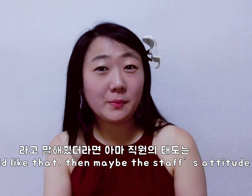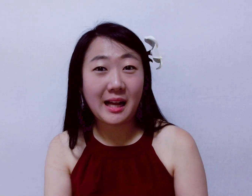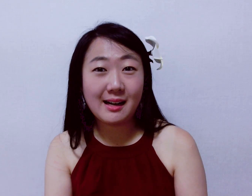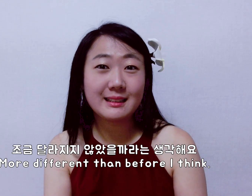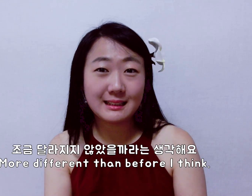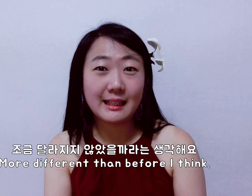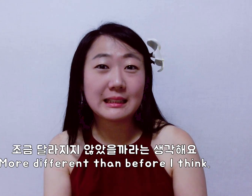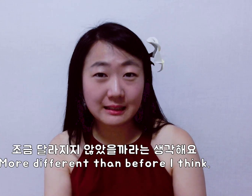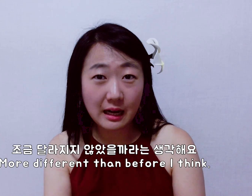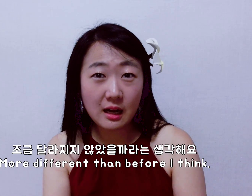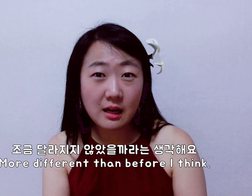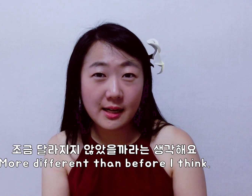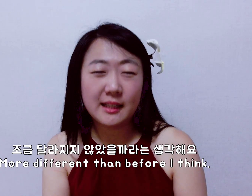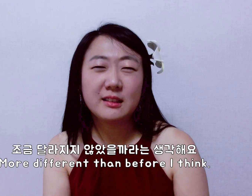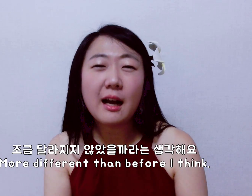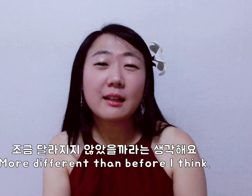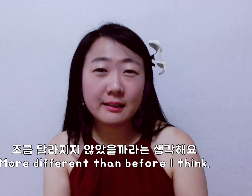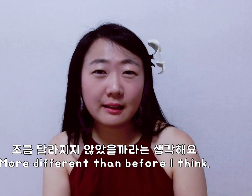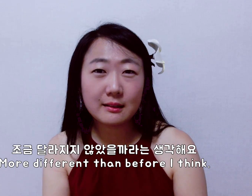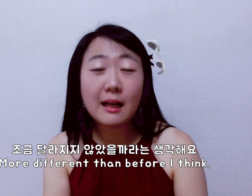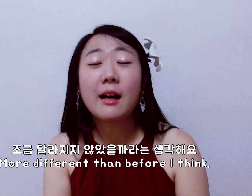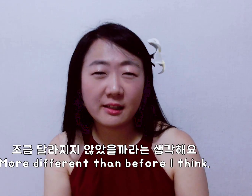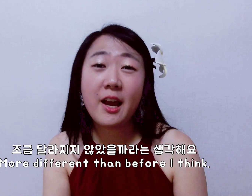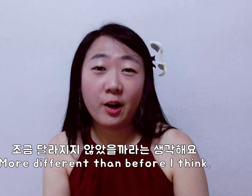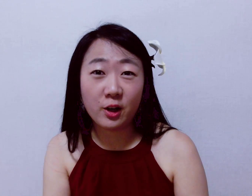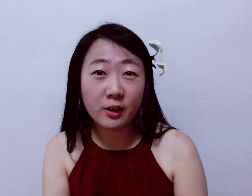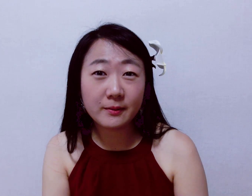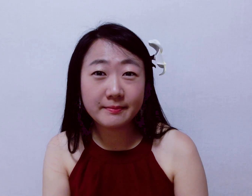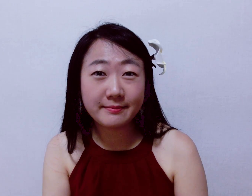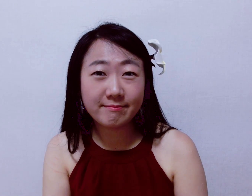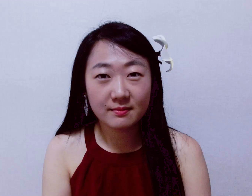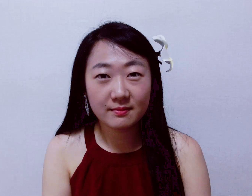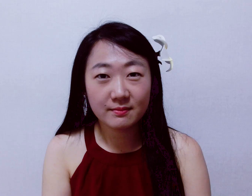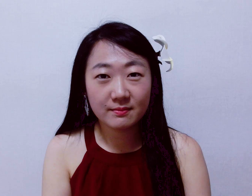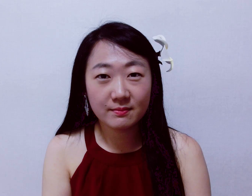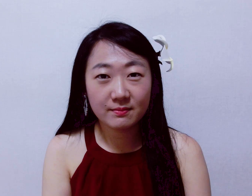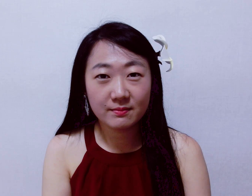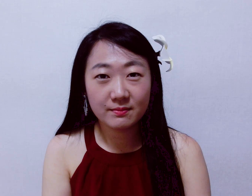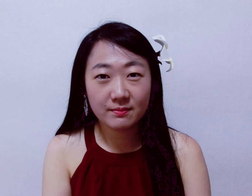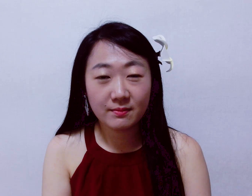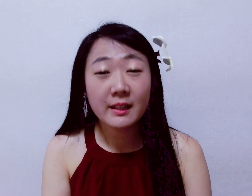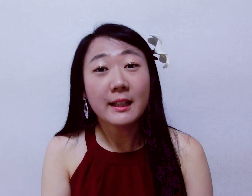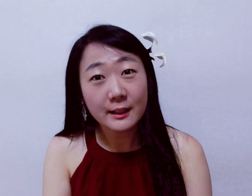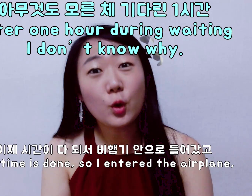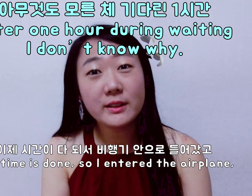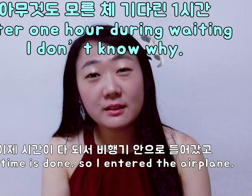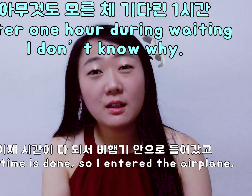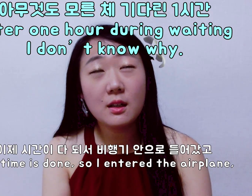the attitude is조금 달라지지 않았 을까라는 생각해요more different than before i think. 아무것도 모른 체 기다린 1시간 after one hour during waiting i know why